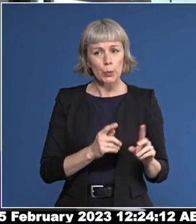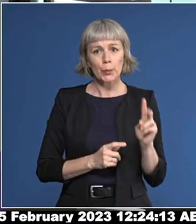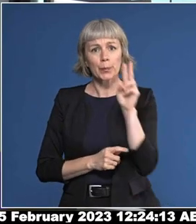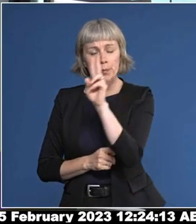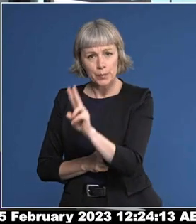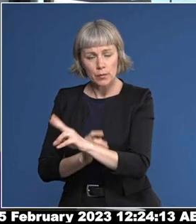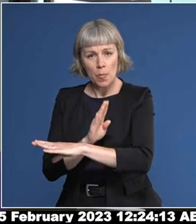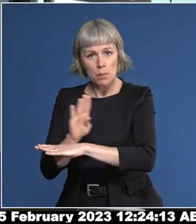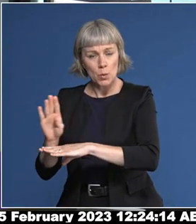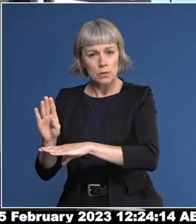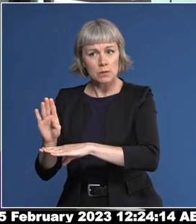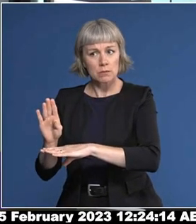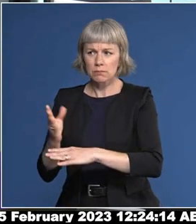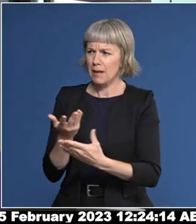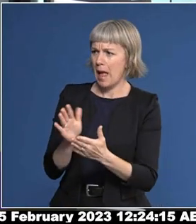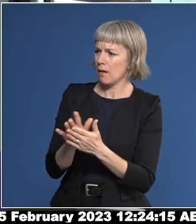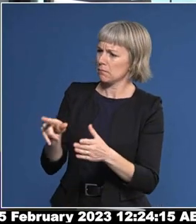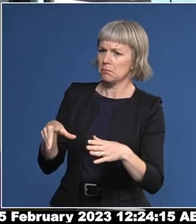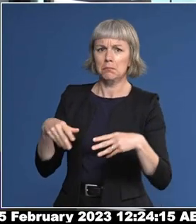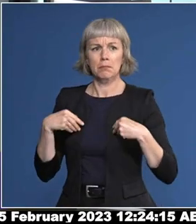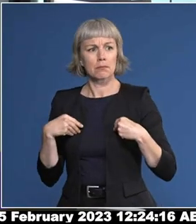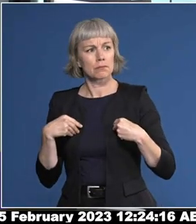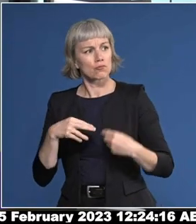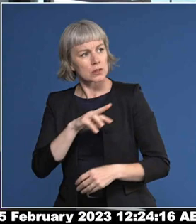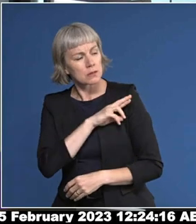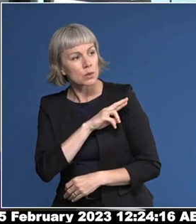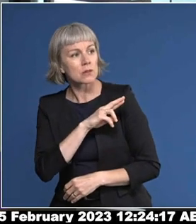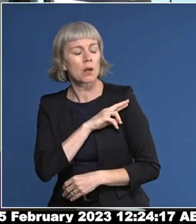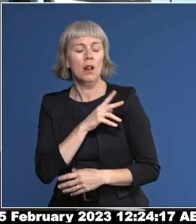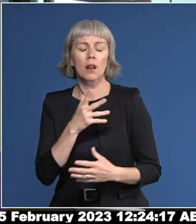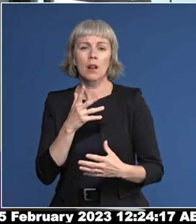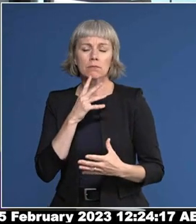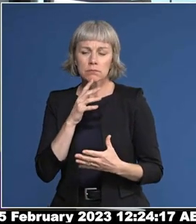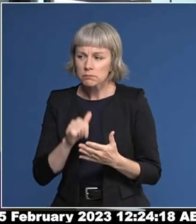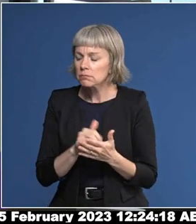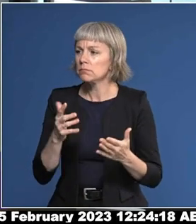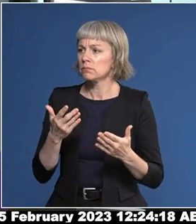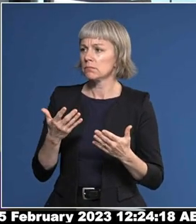responsibility and its accountability for a deeply dysfunctional organisation over a long